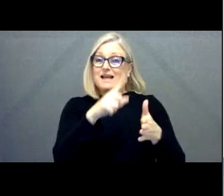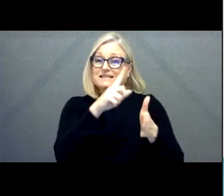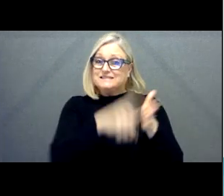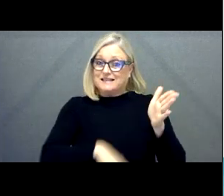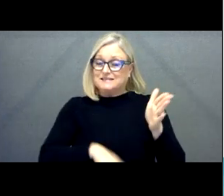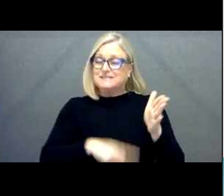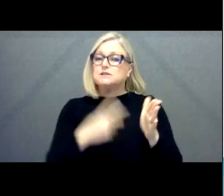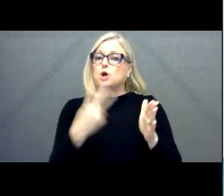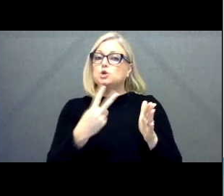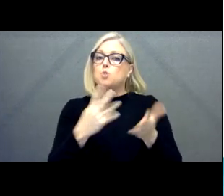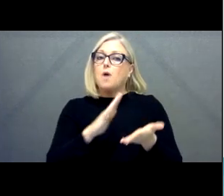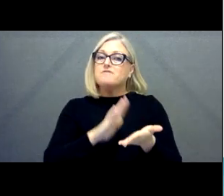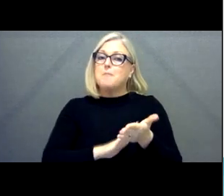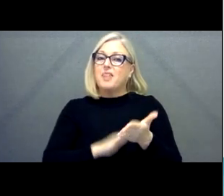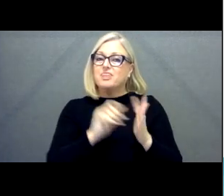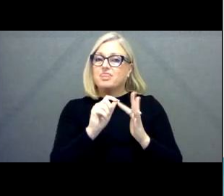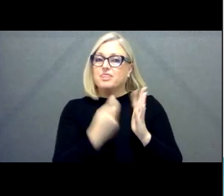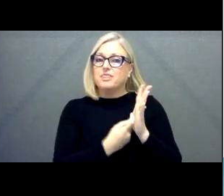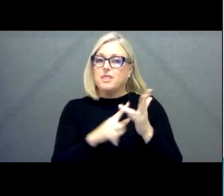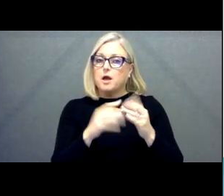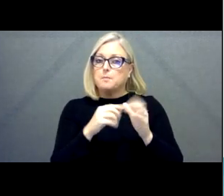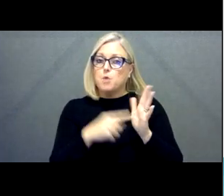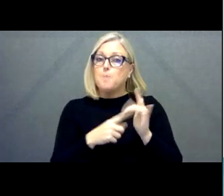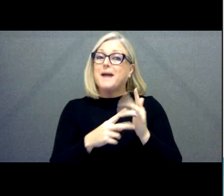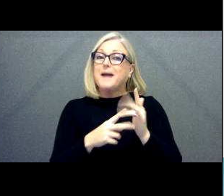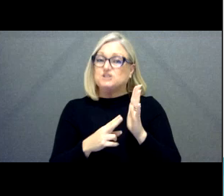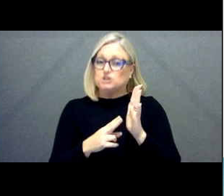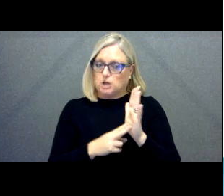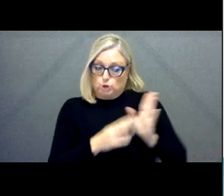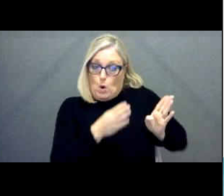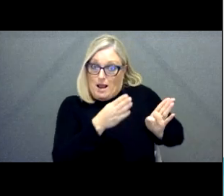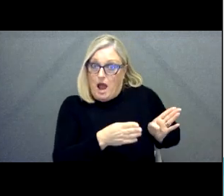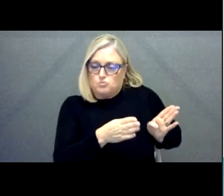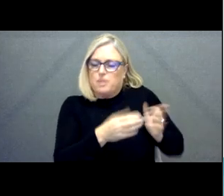order which would extend the current probation order that he was under at the time of Court Link